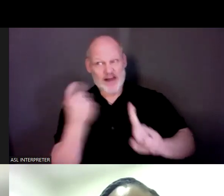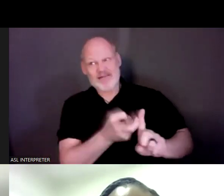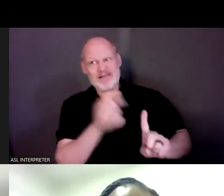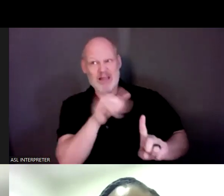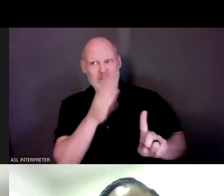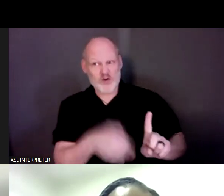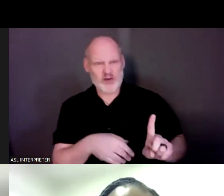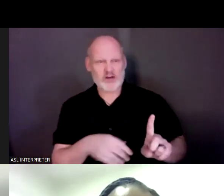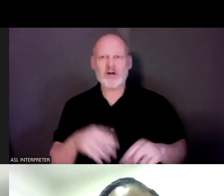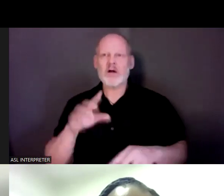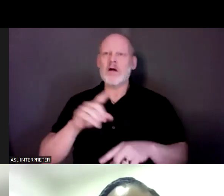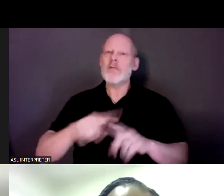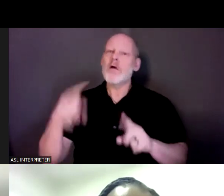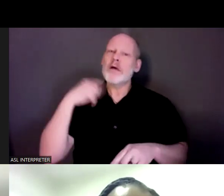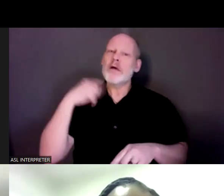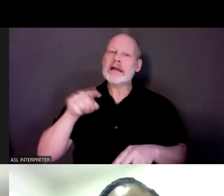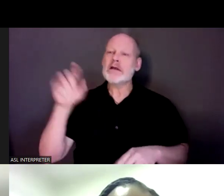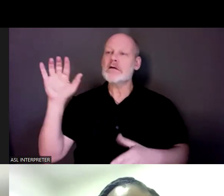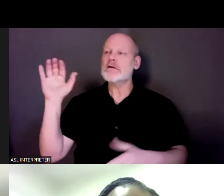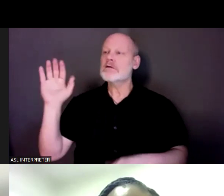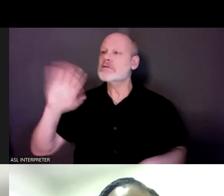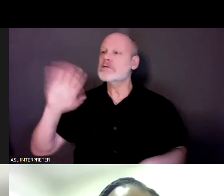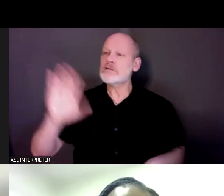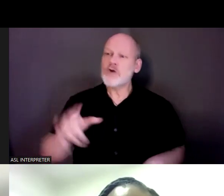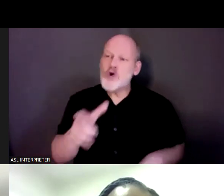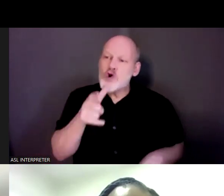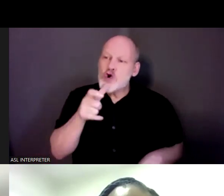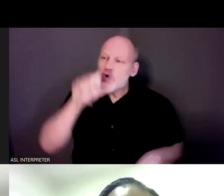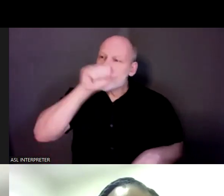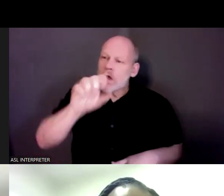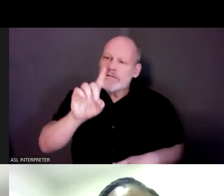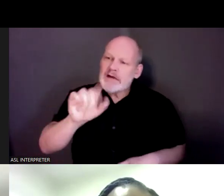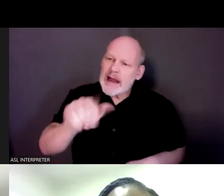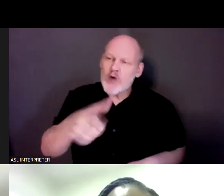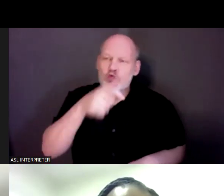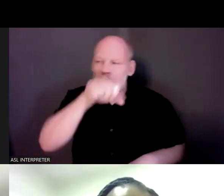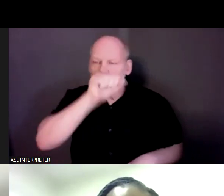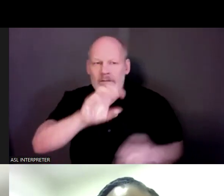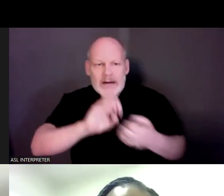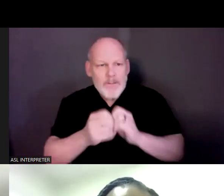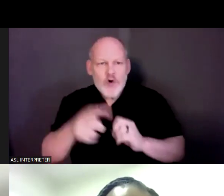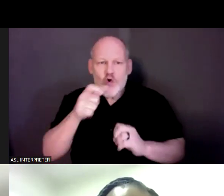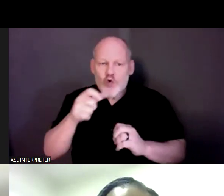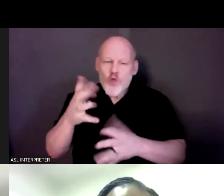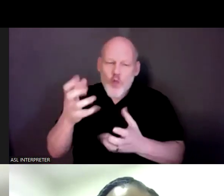who are those people who data is their love language; they just they can't get enough of it and they love talking about it and they love sharing it and they love finding new ways to